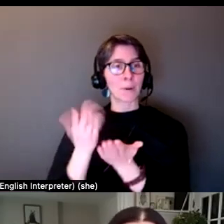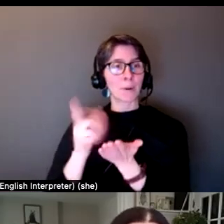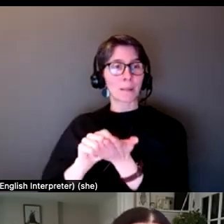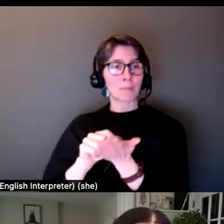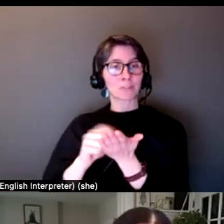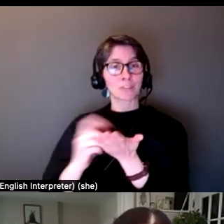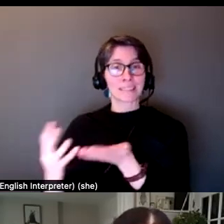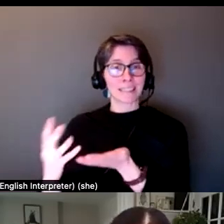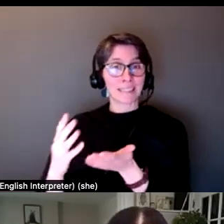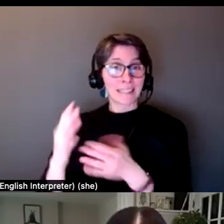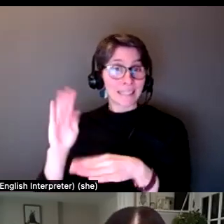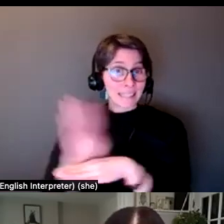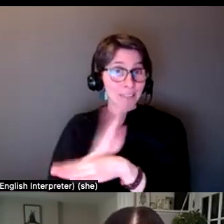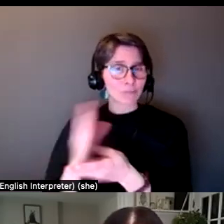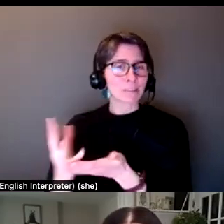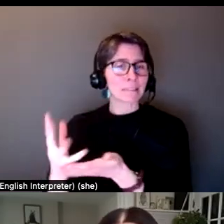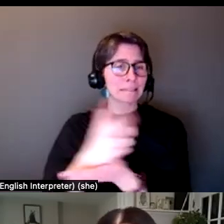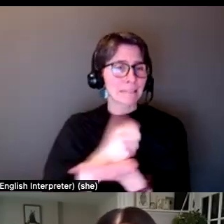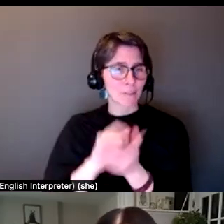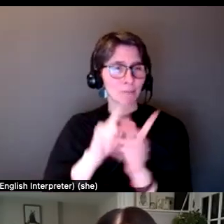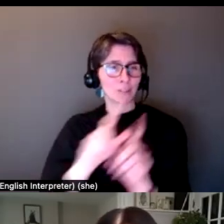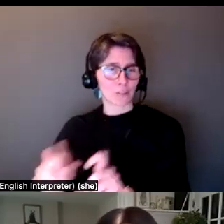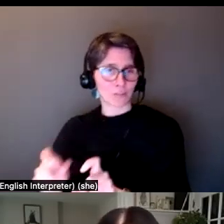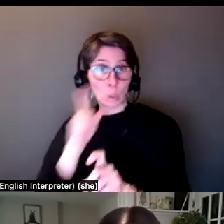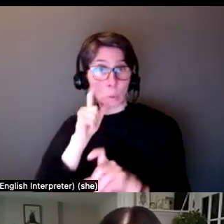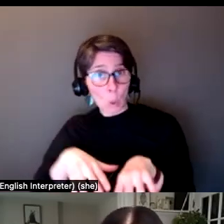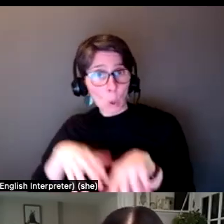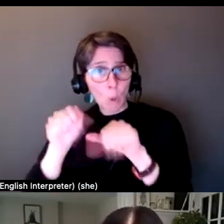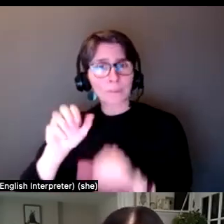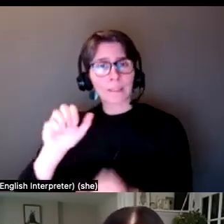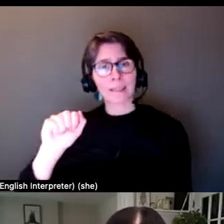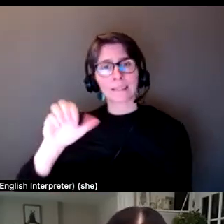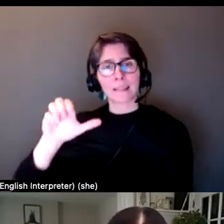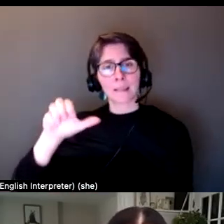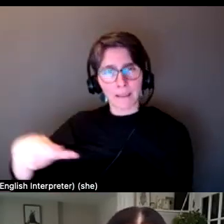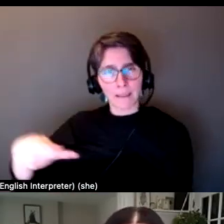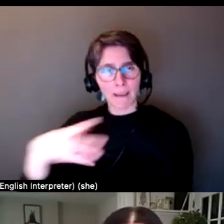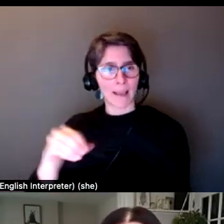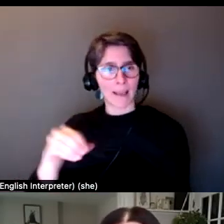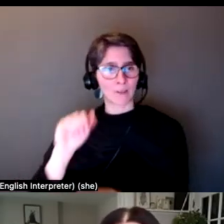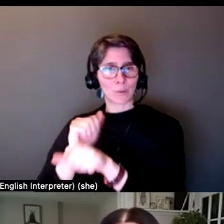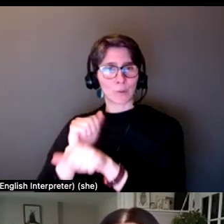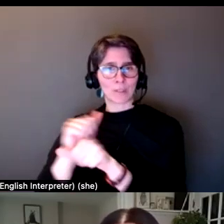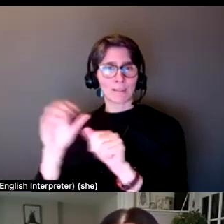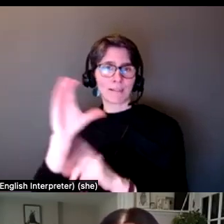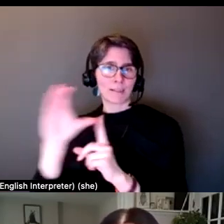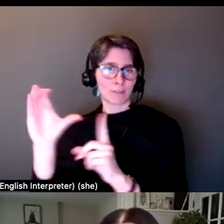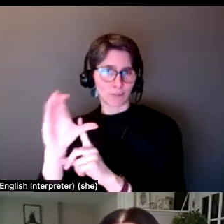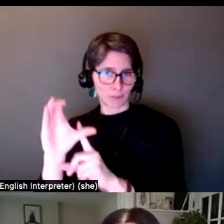which was conducted by ACP in partnership with Working Culture. And I'd like just to start by